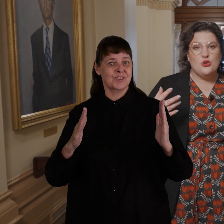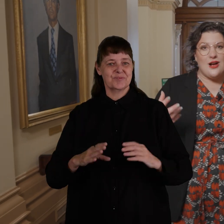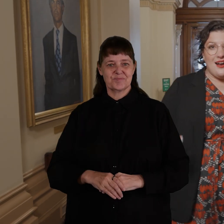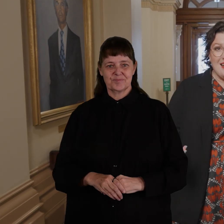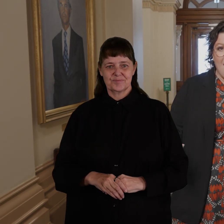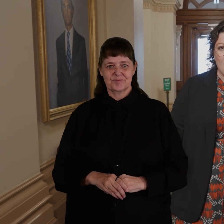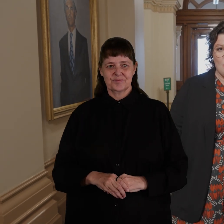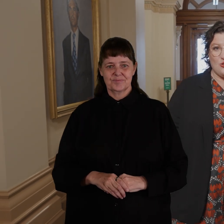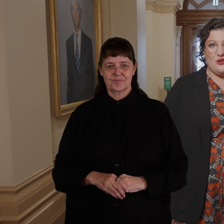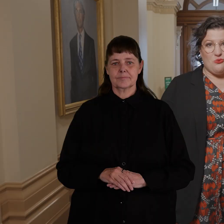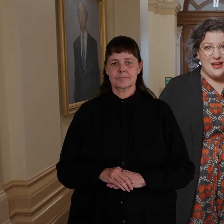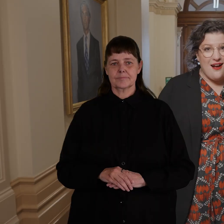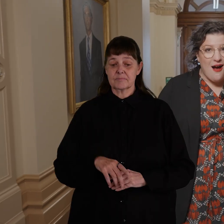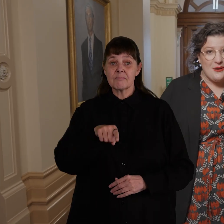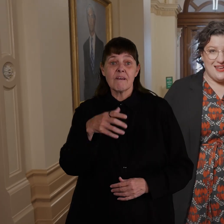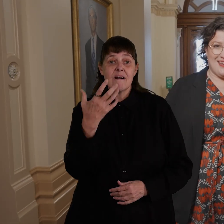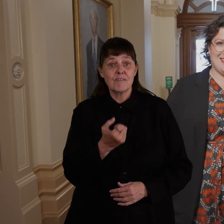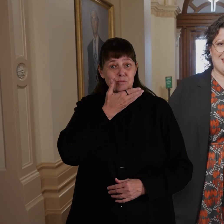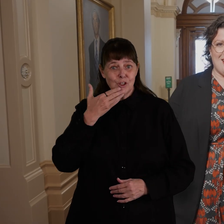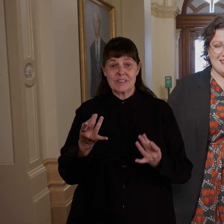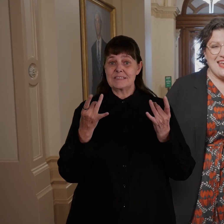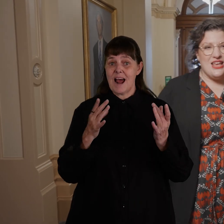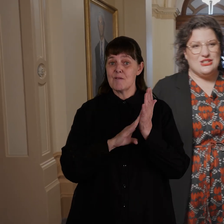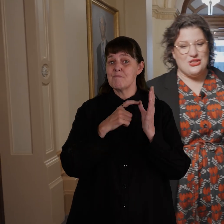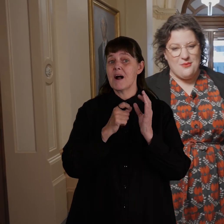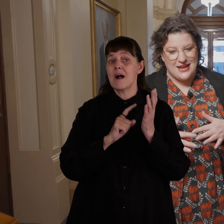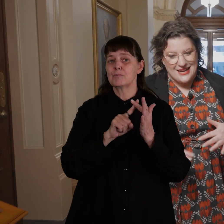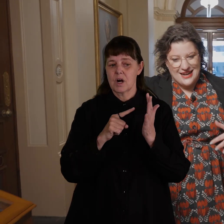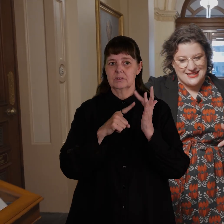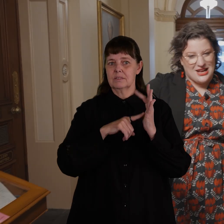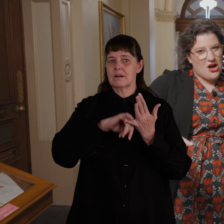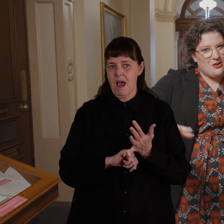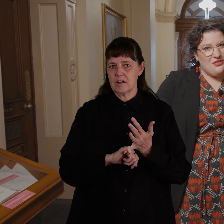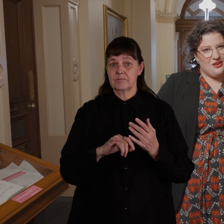which were uncovered during a re-carpeting exercise. They were hidden under carpet,